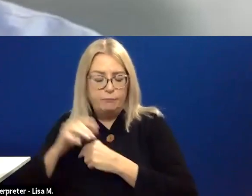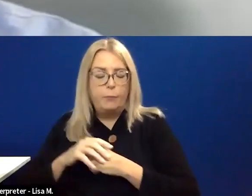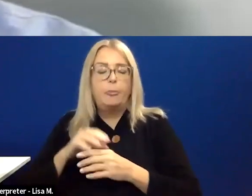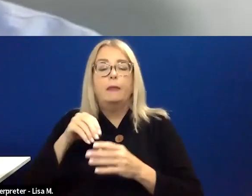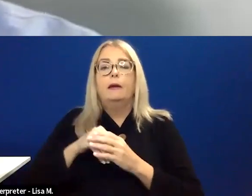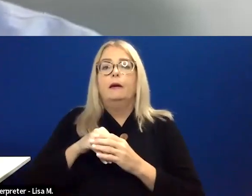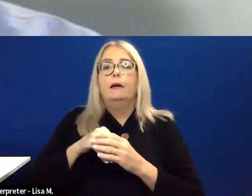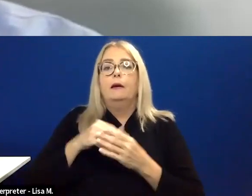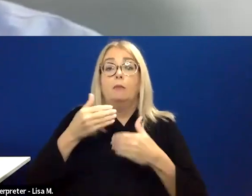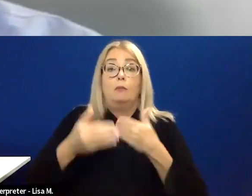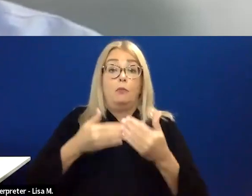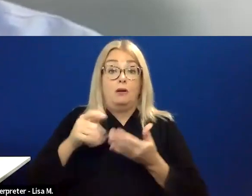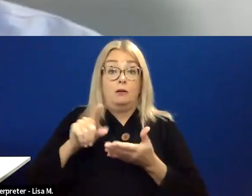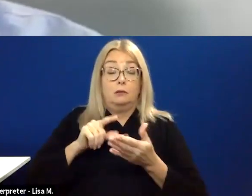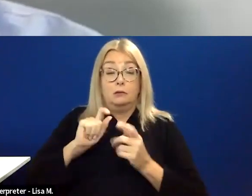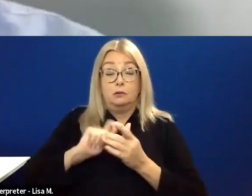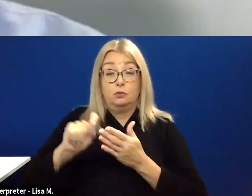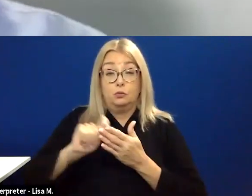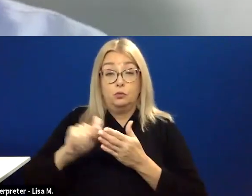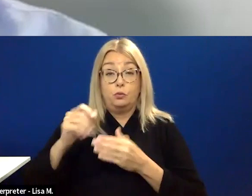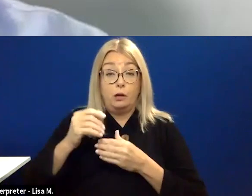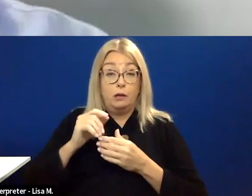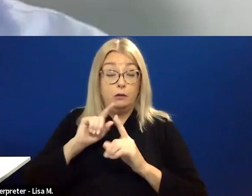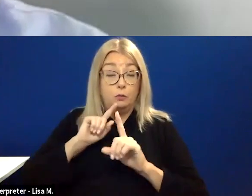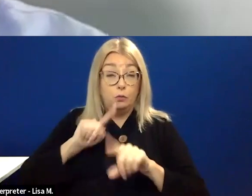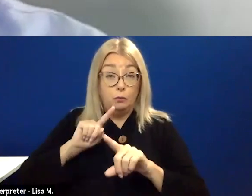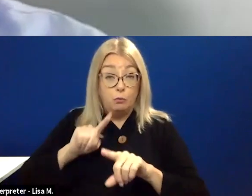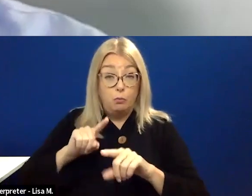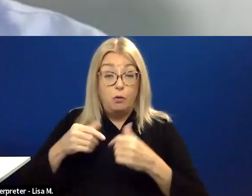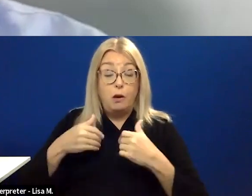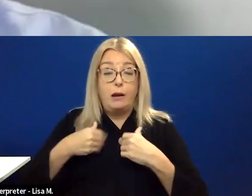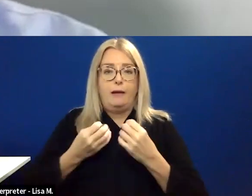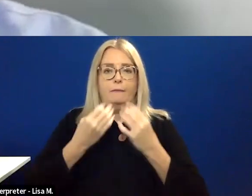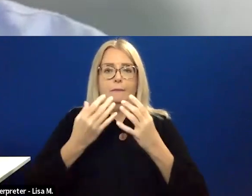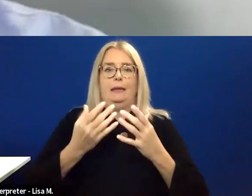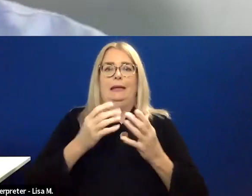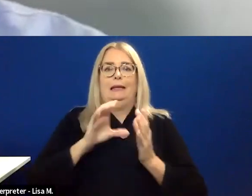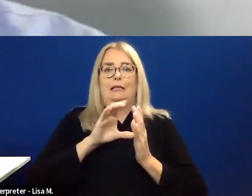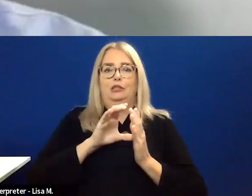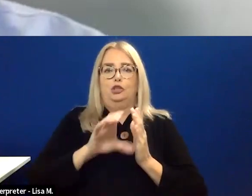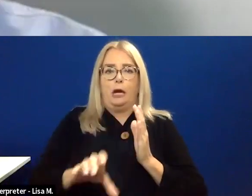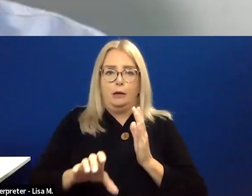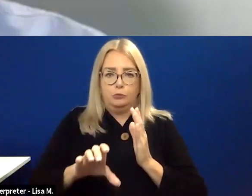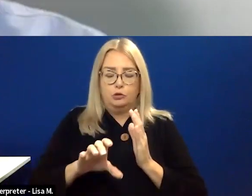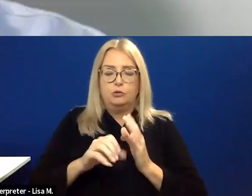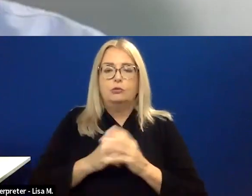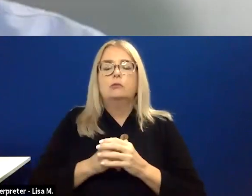of chapters there and they broke alphabetics down into phonological awareness and phonics